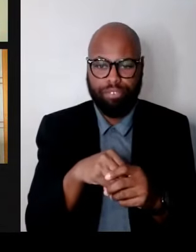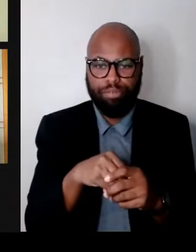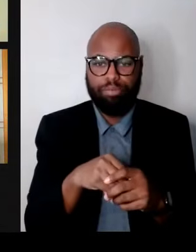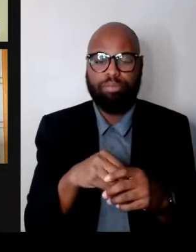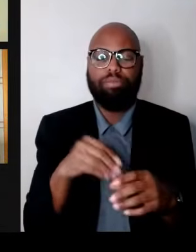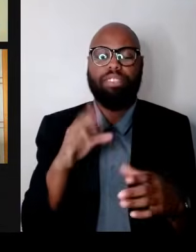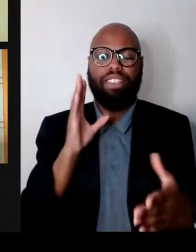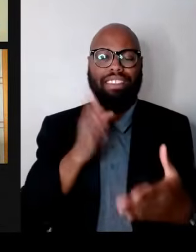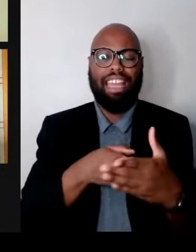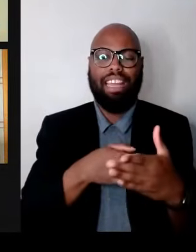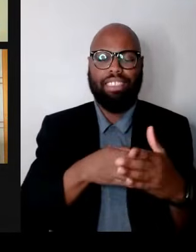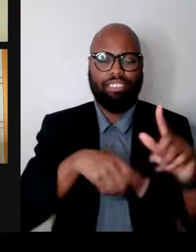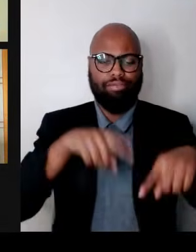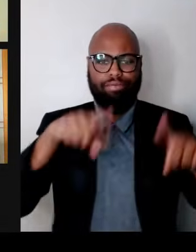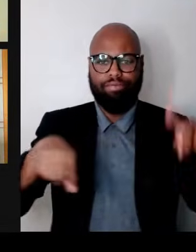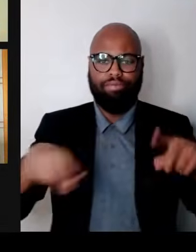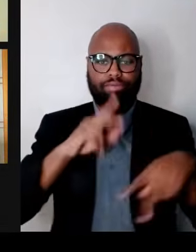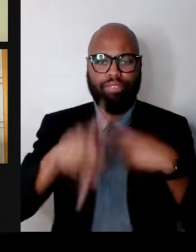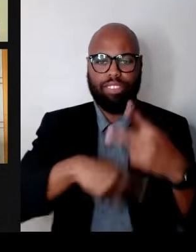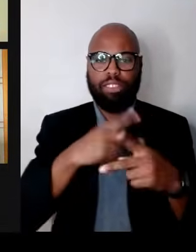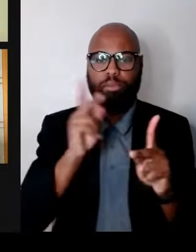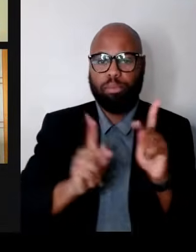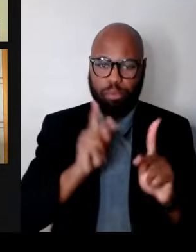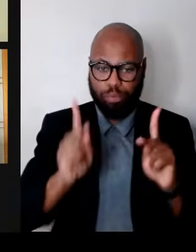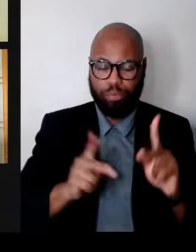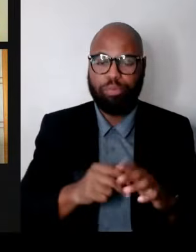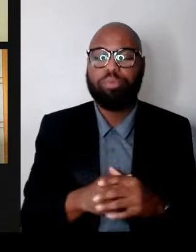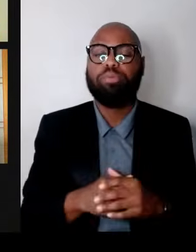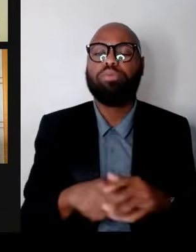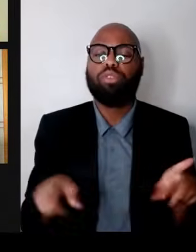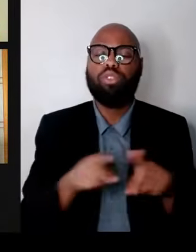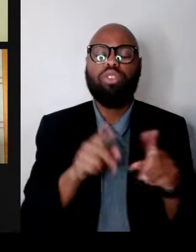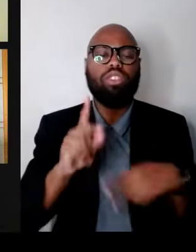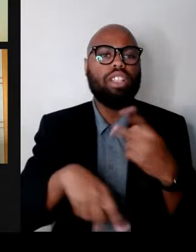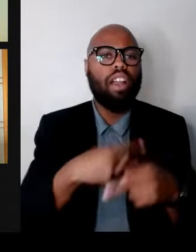and also the type of activism that is at work